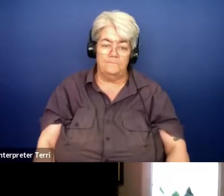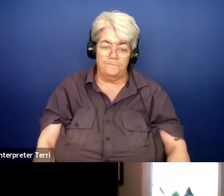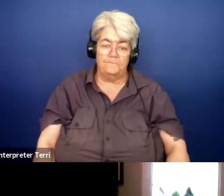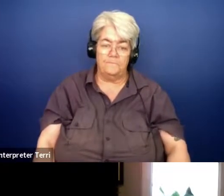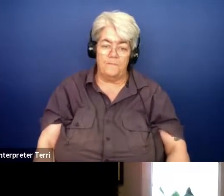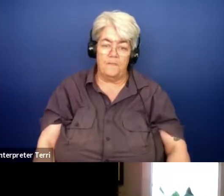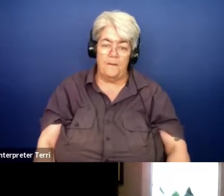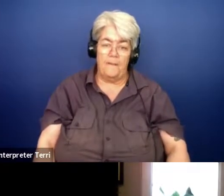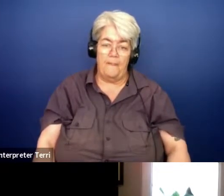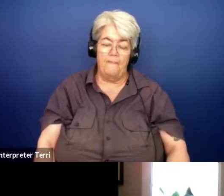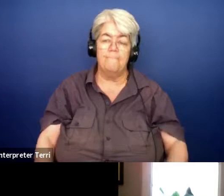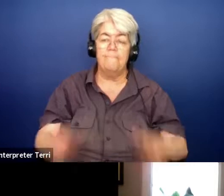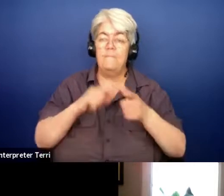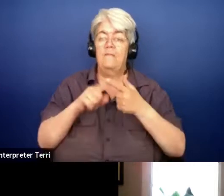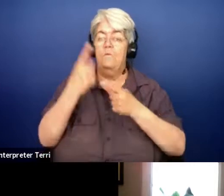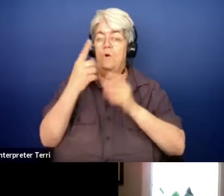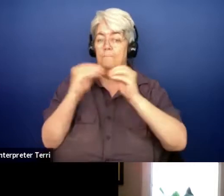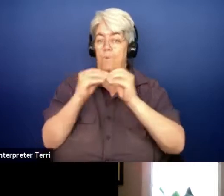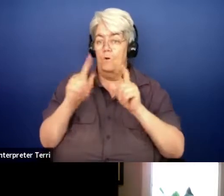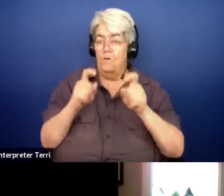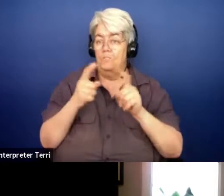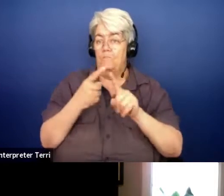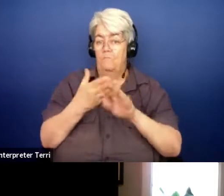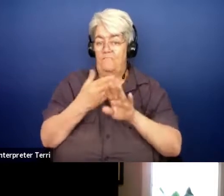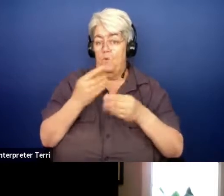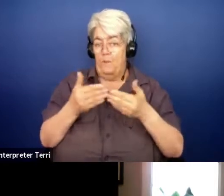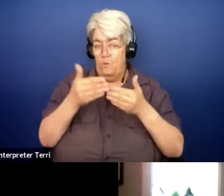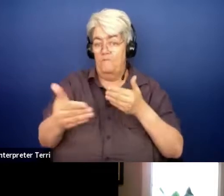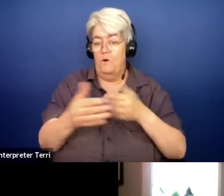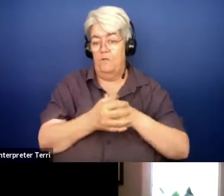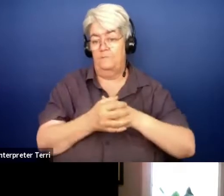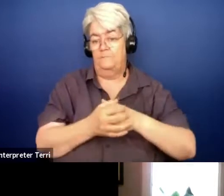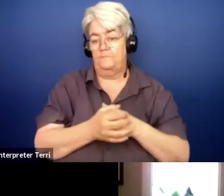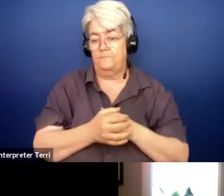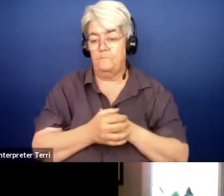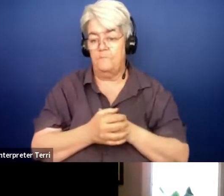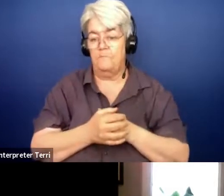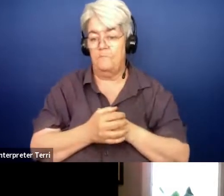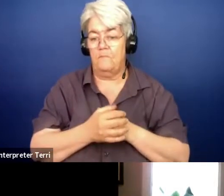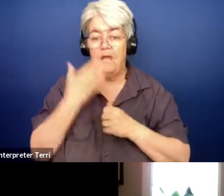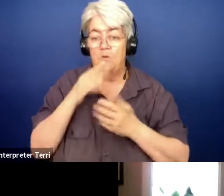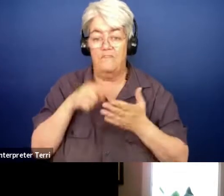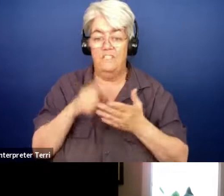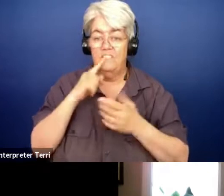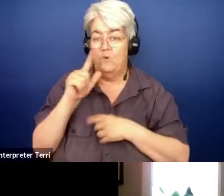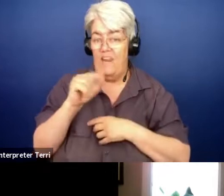Great. Thanks. One more question before we move on. I don't know if this is for you